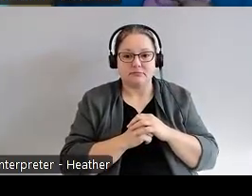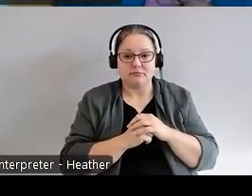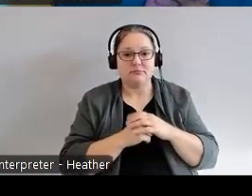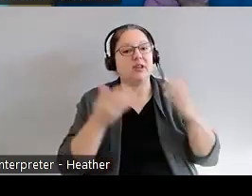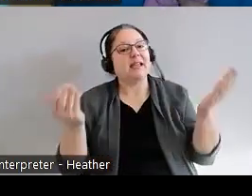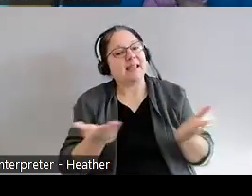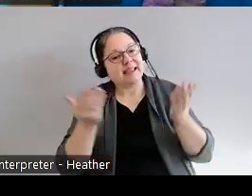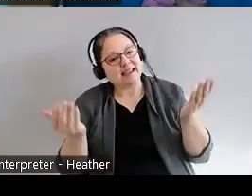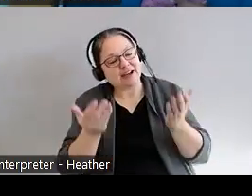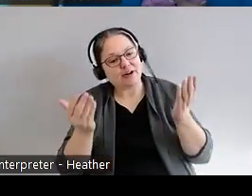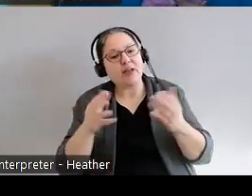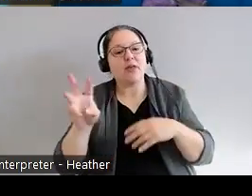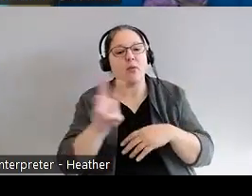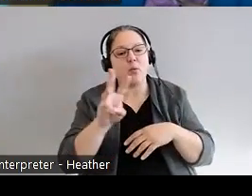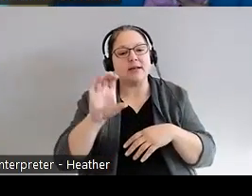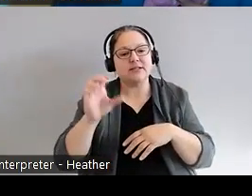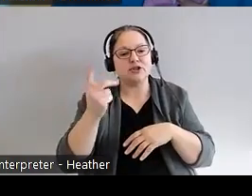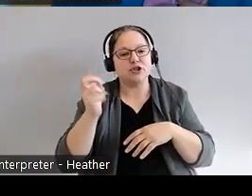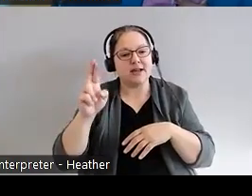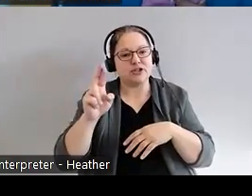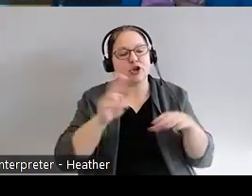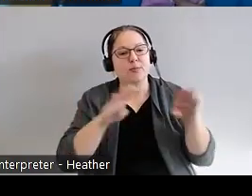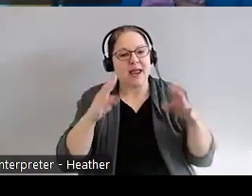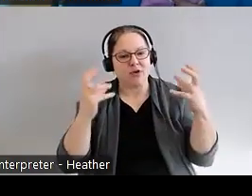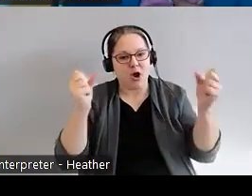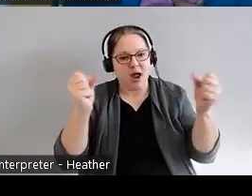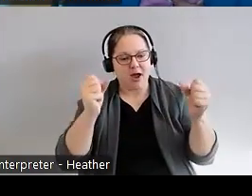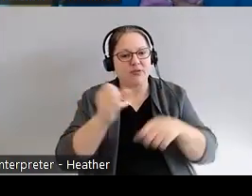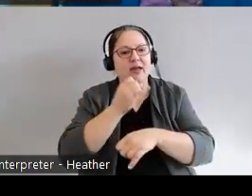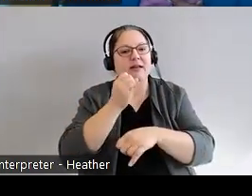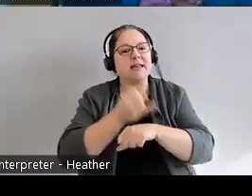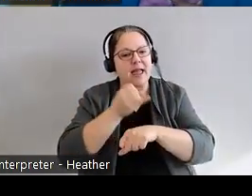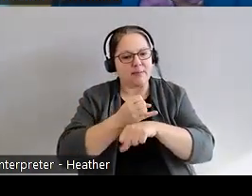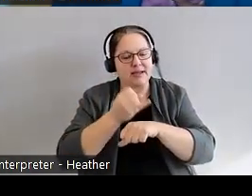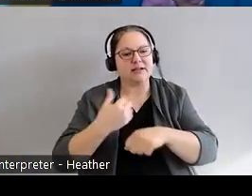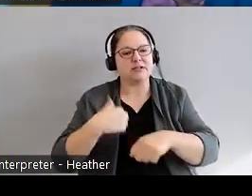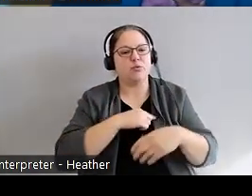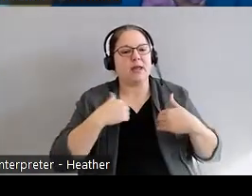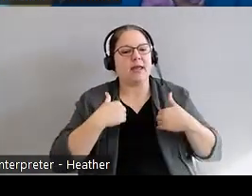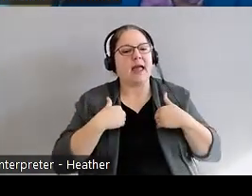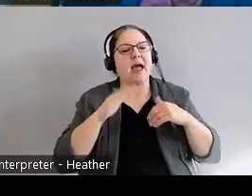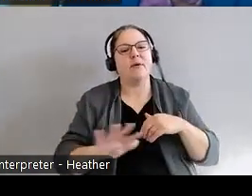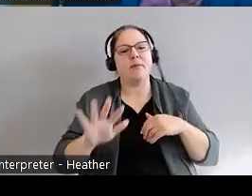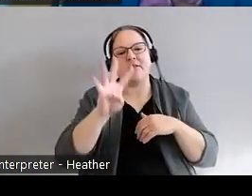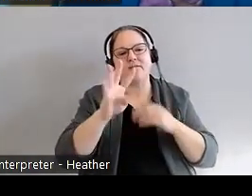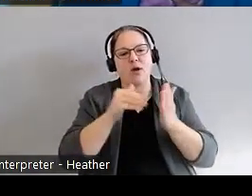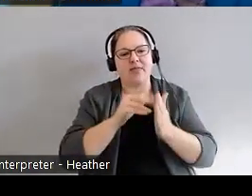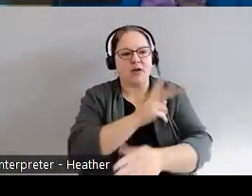Behavioral Health Center campus. Uh we um admit about 4,000 patients per year uh on just this